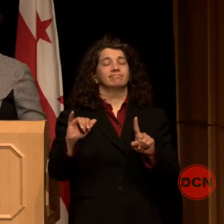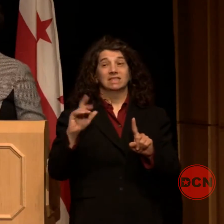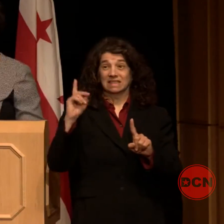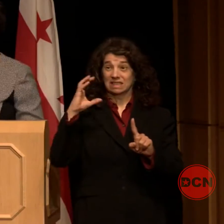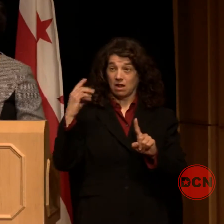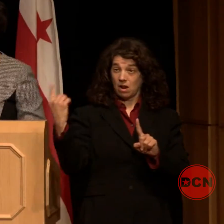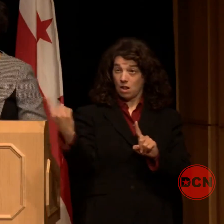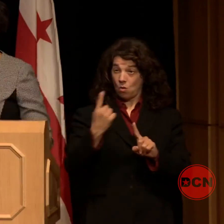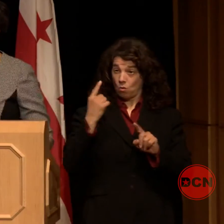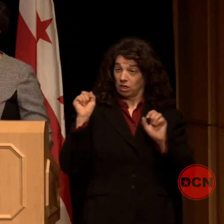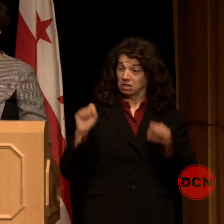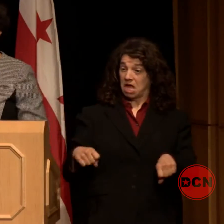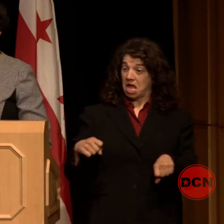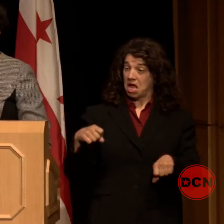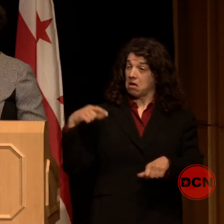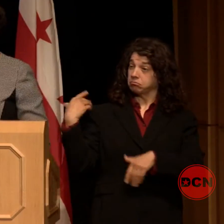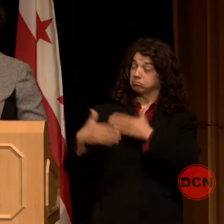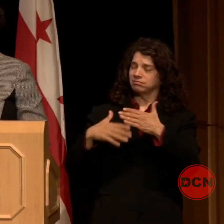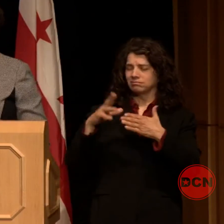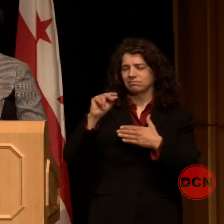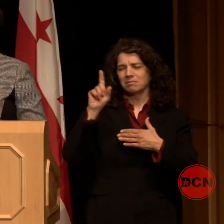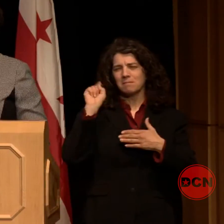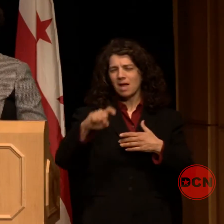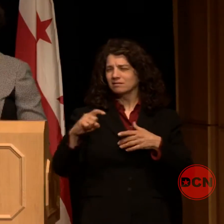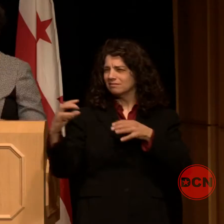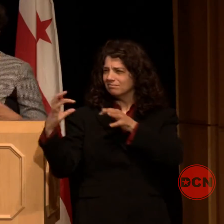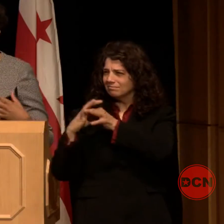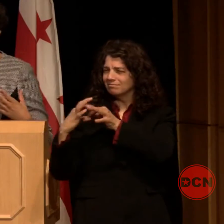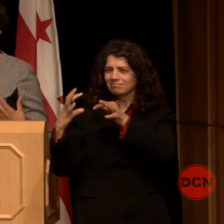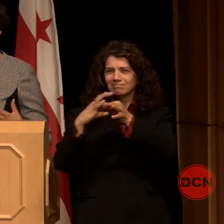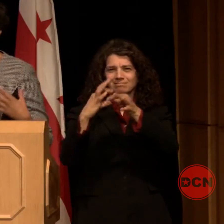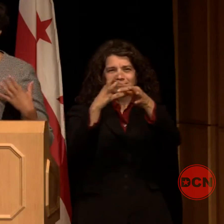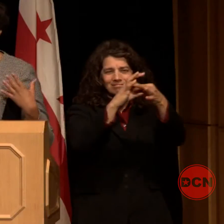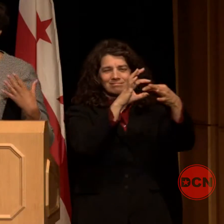ANXIOUS TO PARTNER WITH THE PRIVATE SECTOR, MEMBERS,